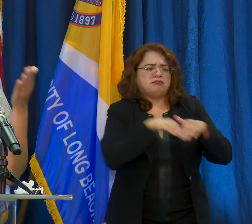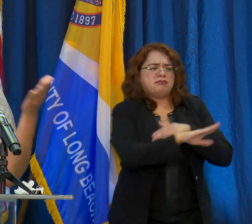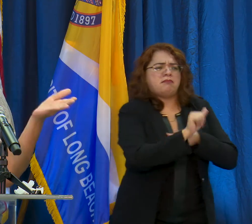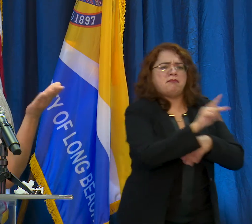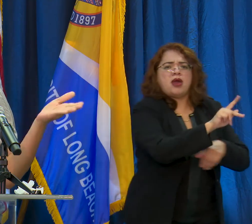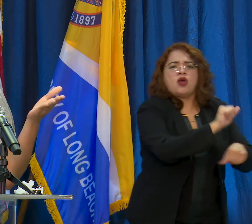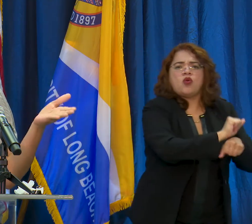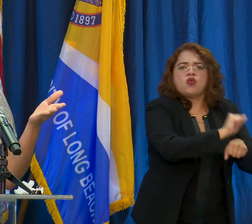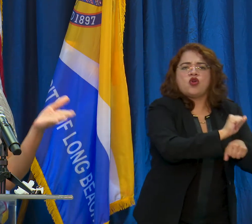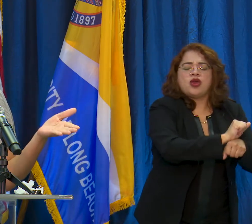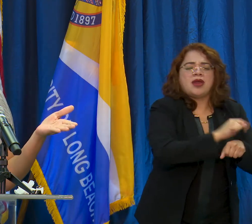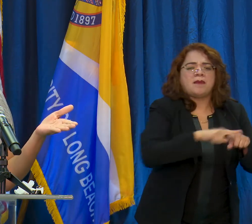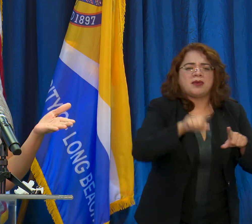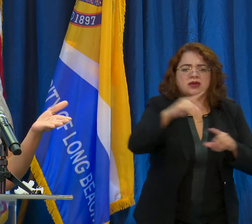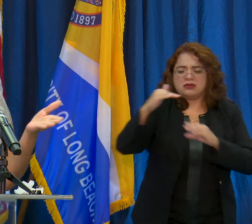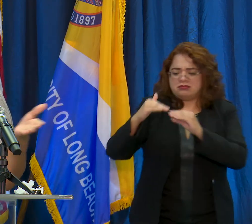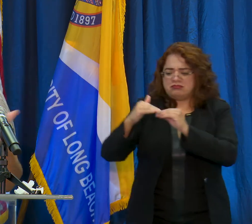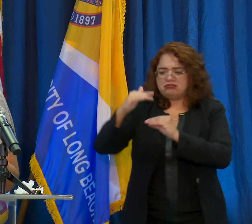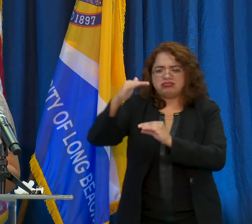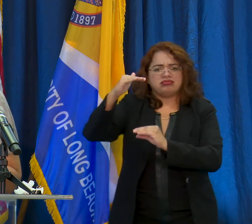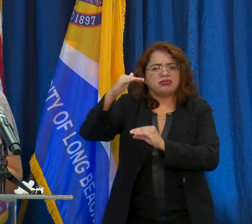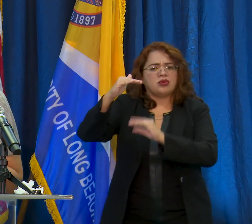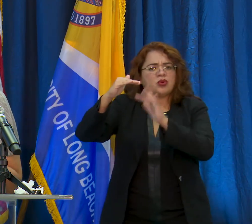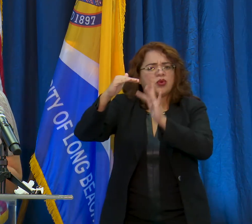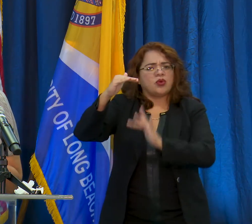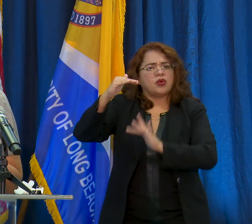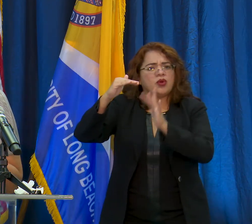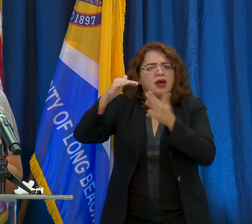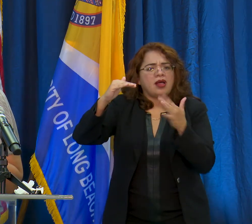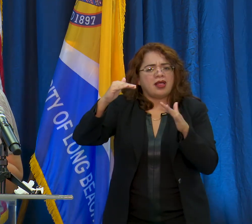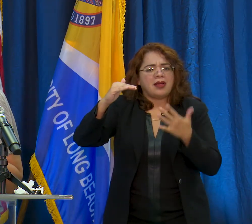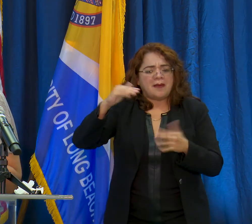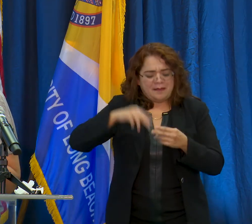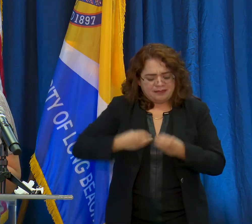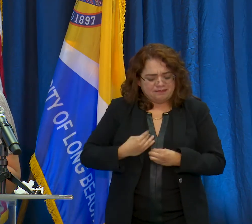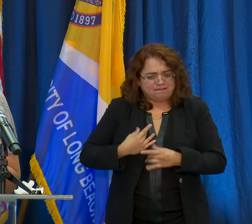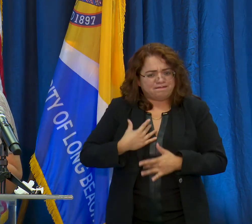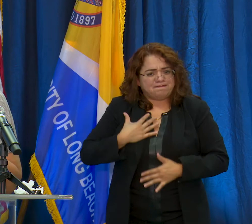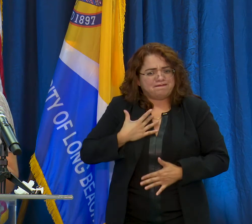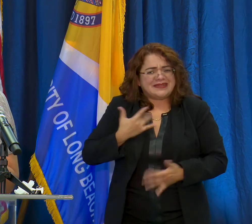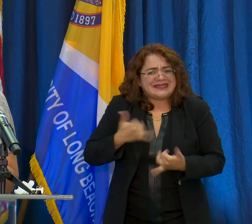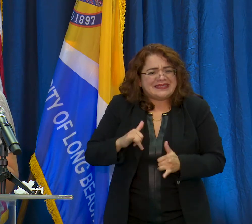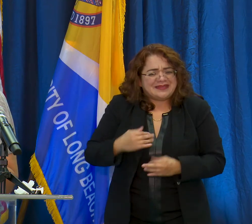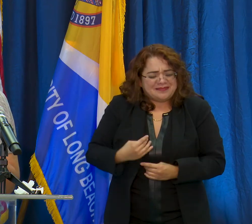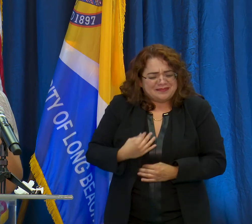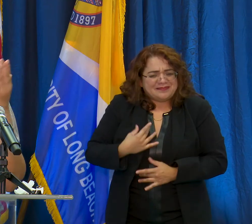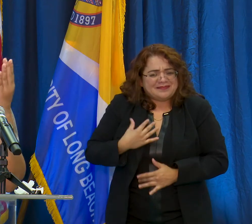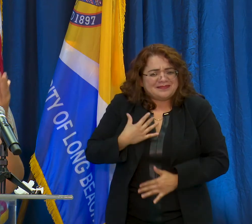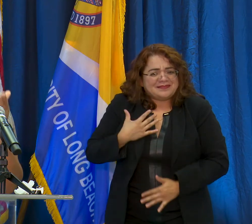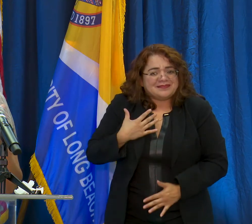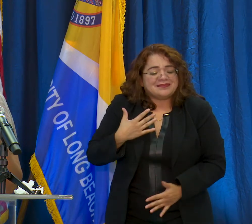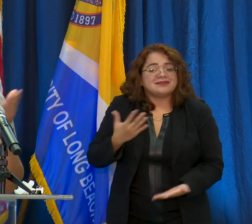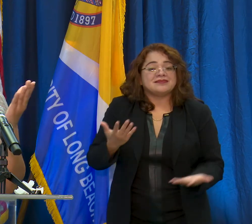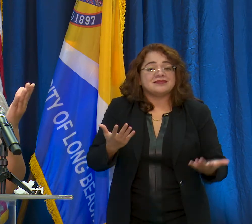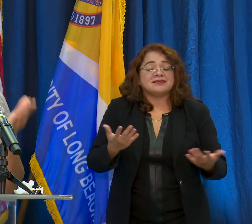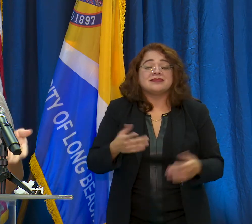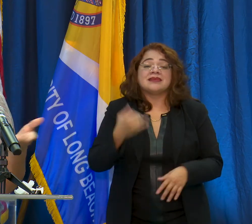it doesn't look like you're infected. The other thing that can happen is you took the test let's say at 5:00 p.m. on whatever